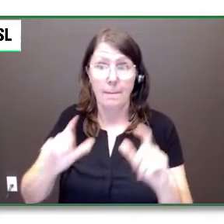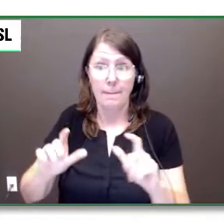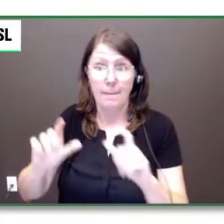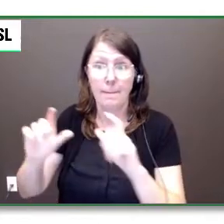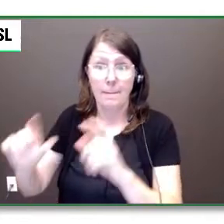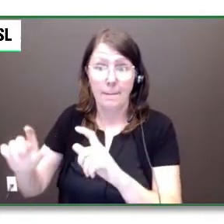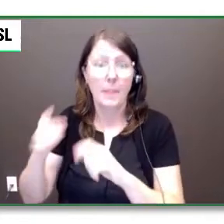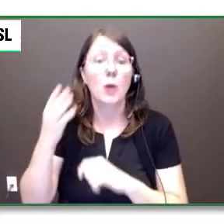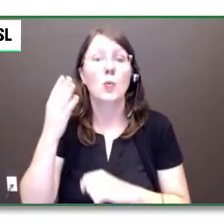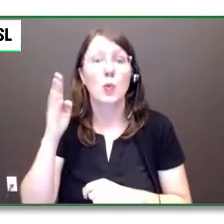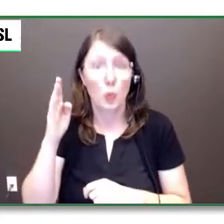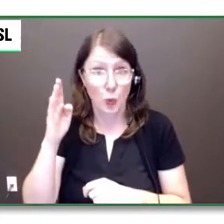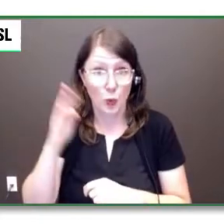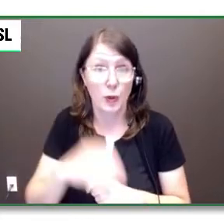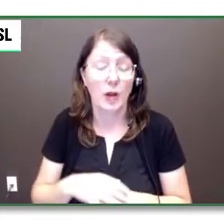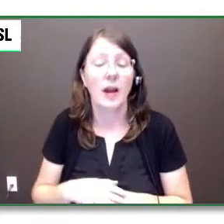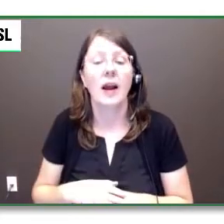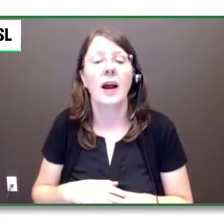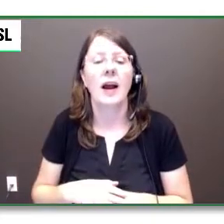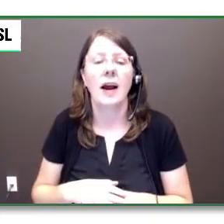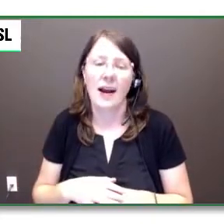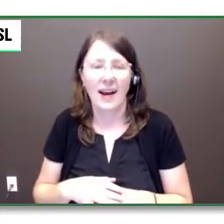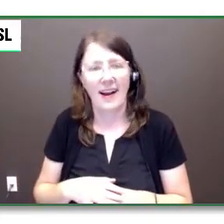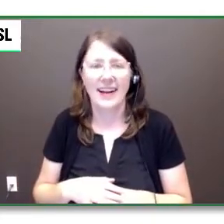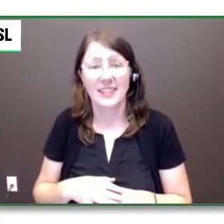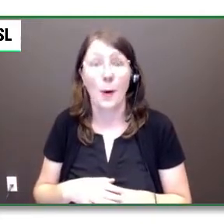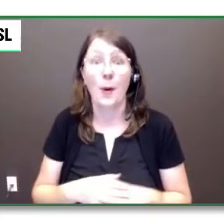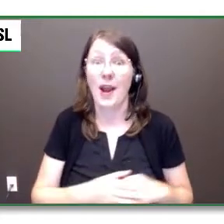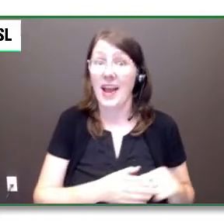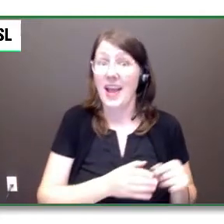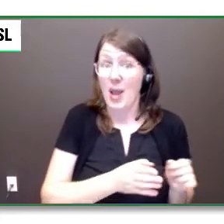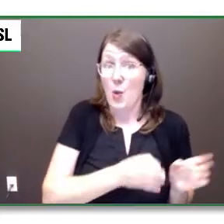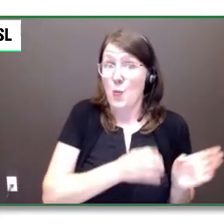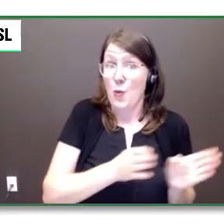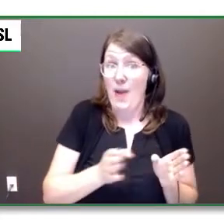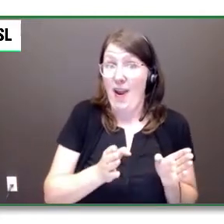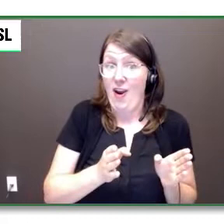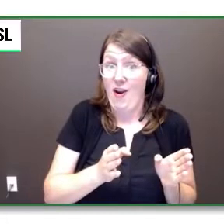terms of the process. So weather is right below prepare obstacles and um hazards